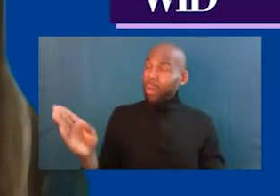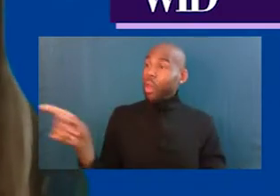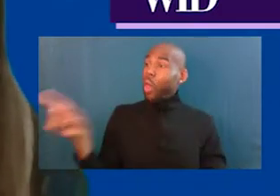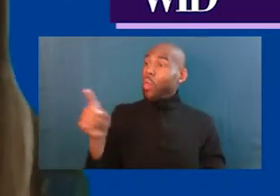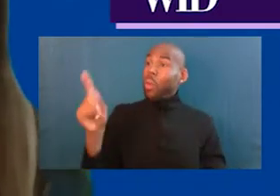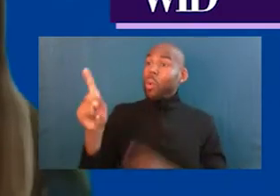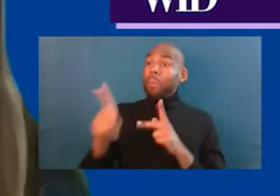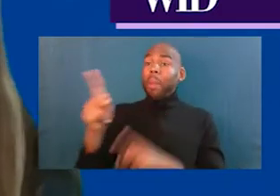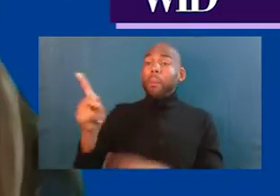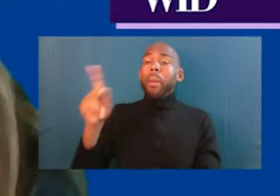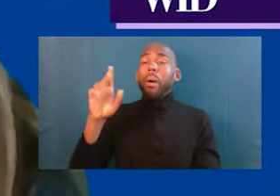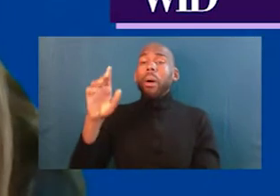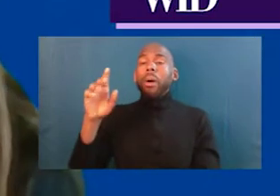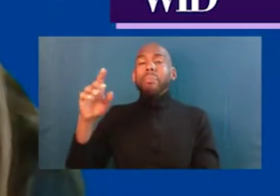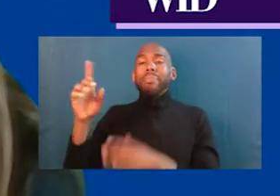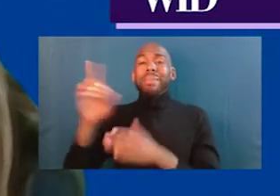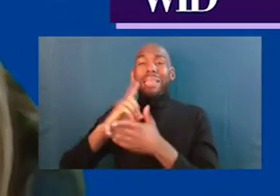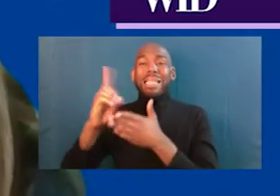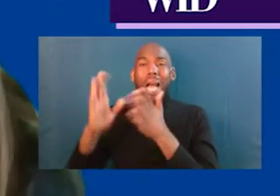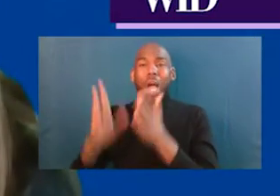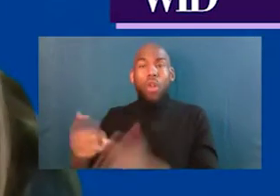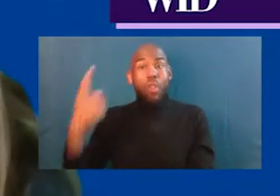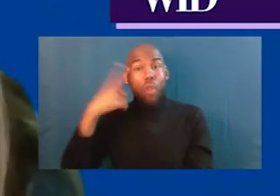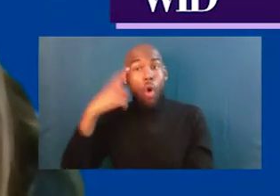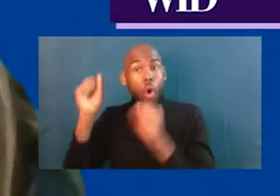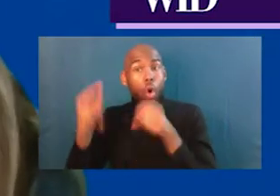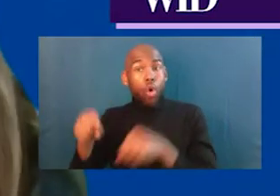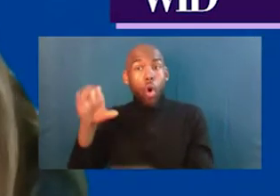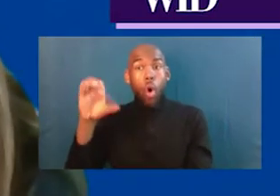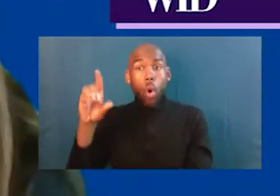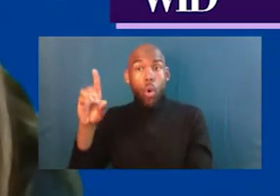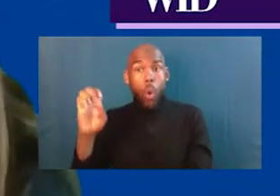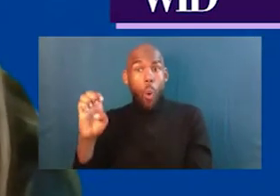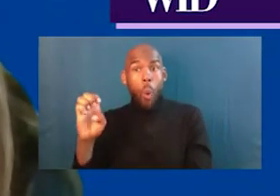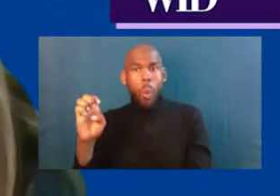they knew how to code, it's really helpful to see the different kind of struggles people